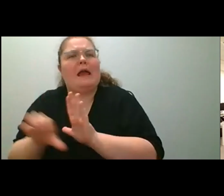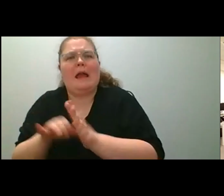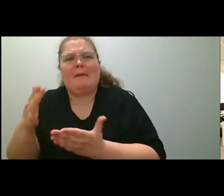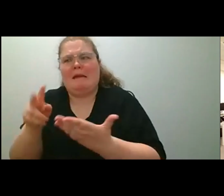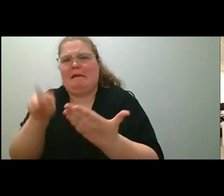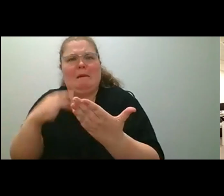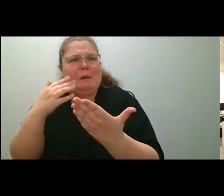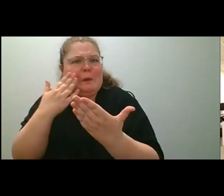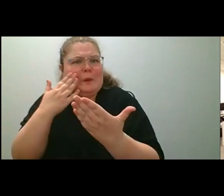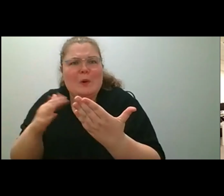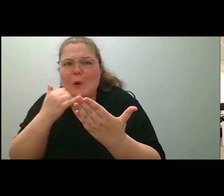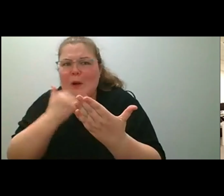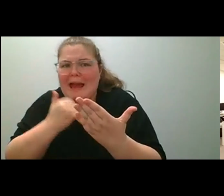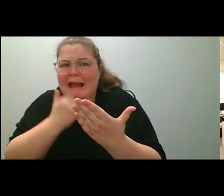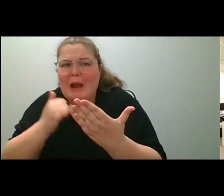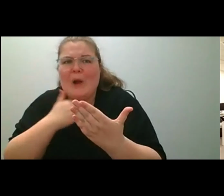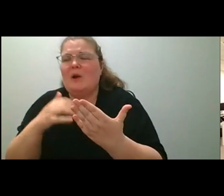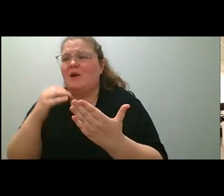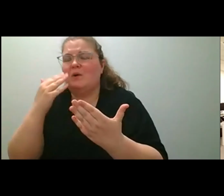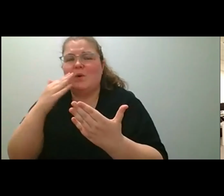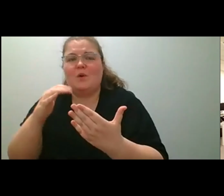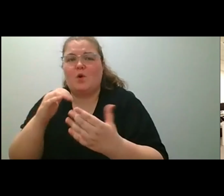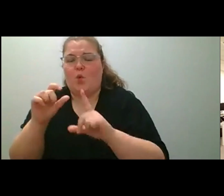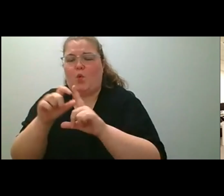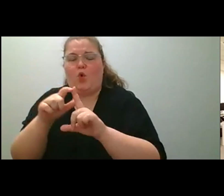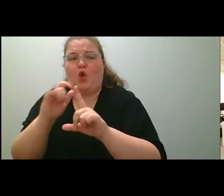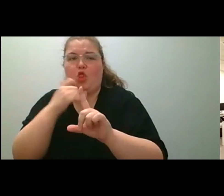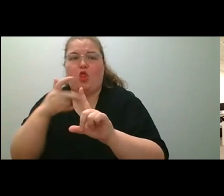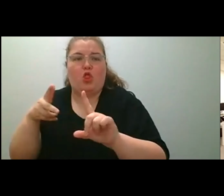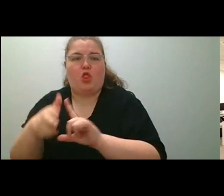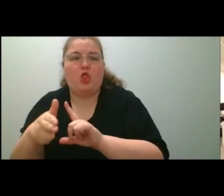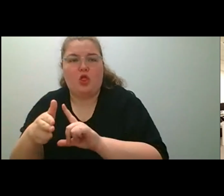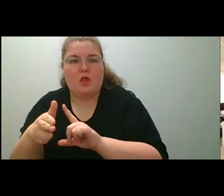if there was an error introduced would be really difficult to do that on your own.